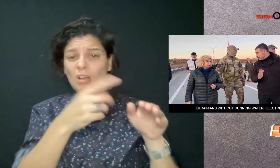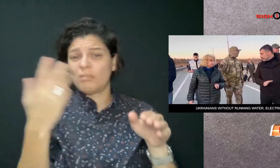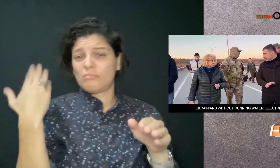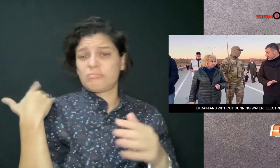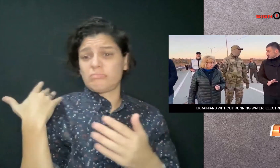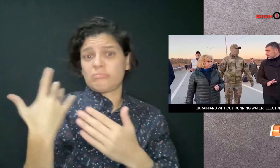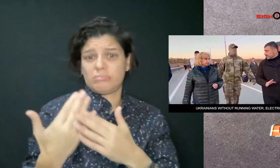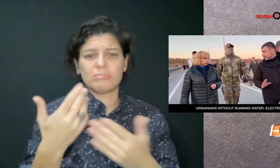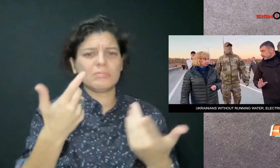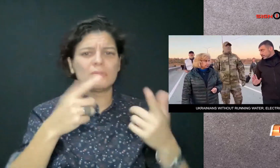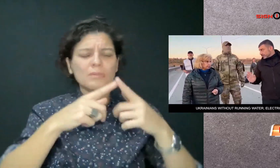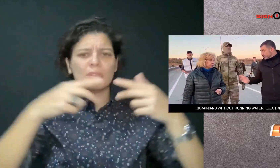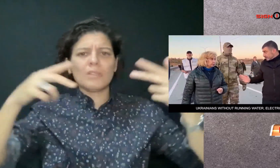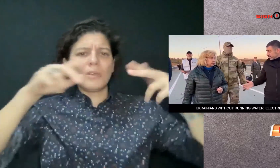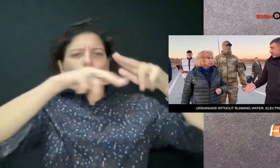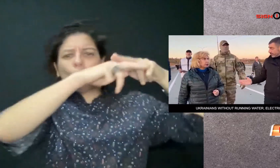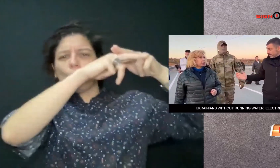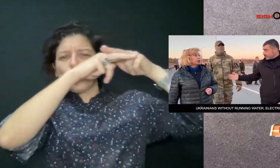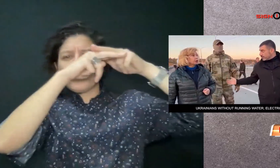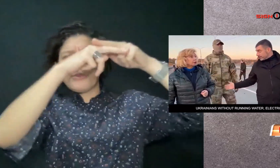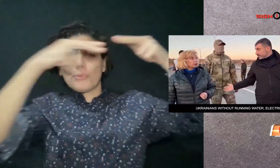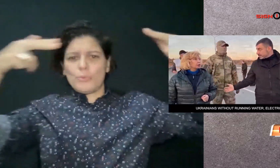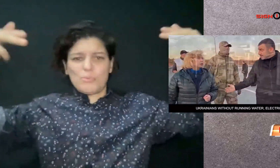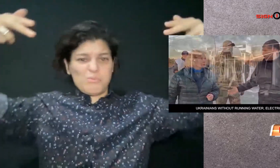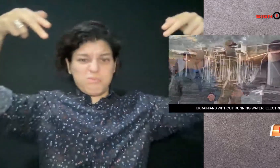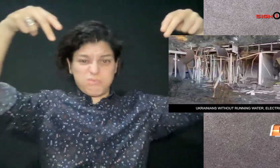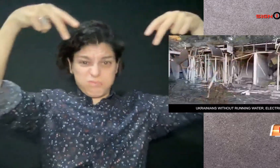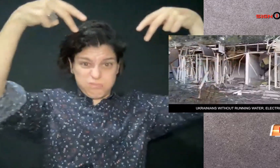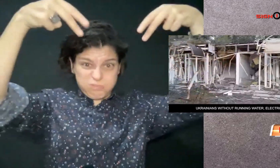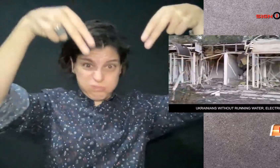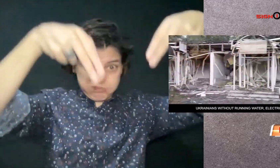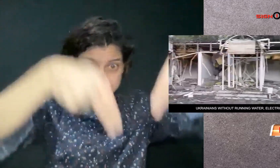recent days with Iranian made kamikaze drones